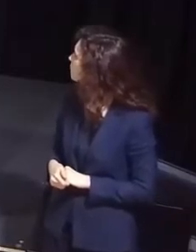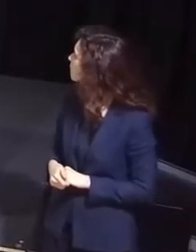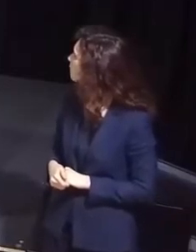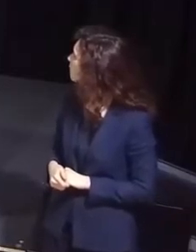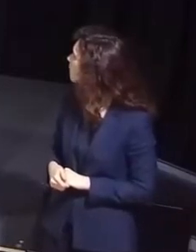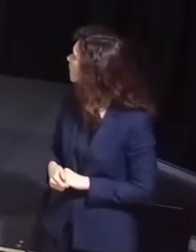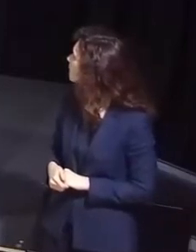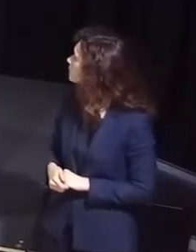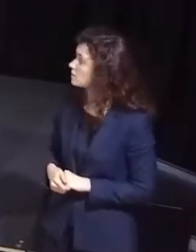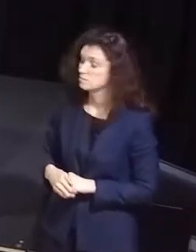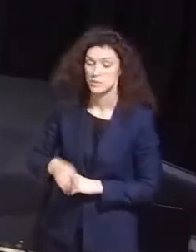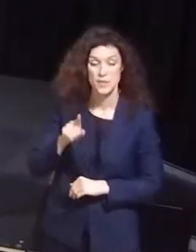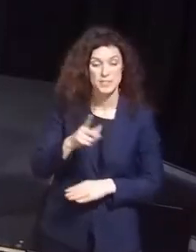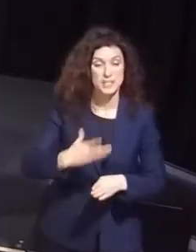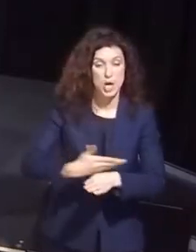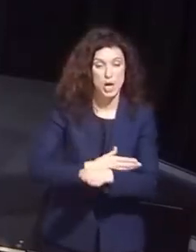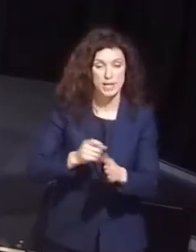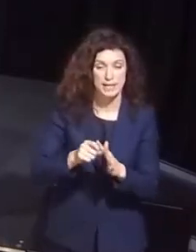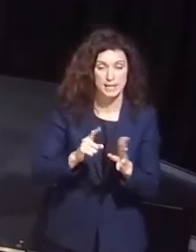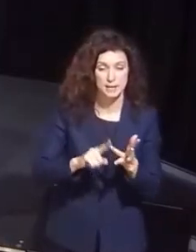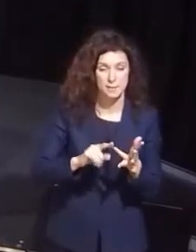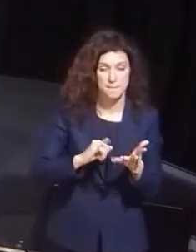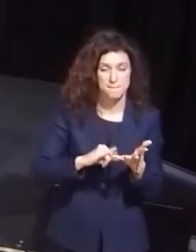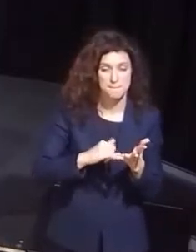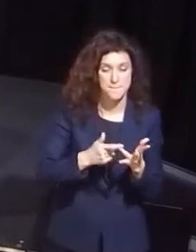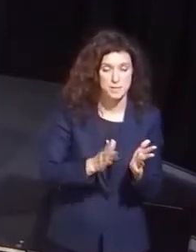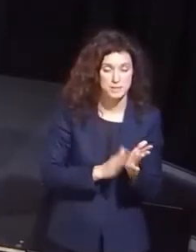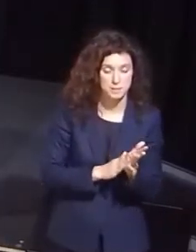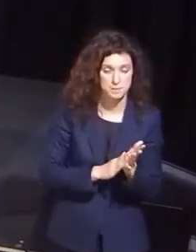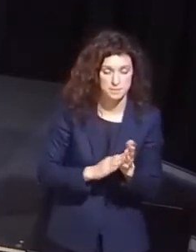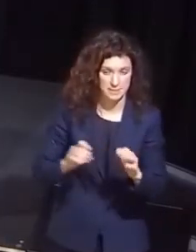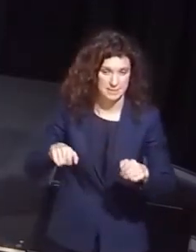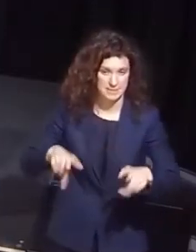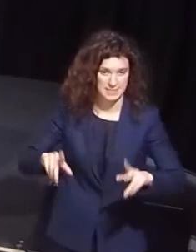This is an early Possum system with sip-puff at national star college.